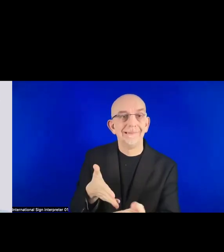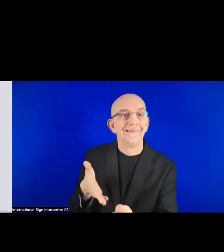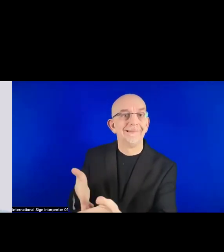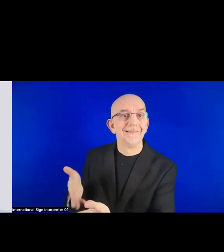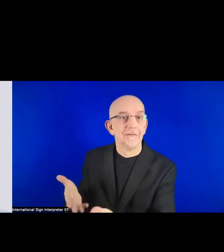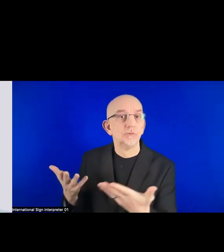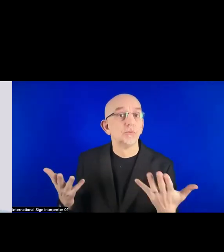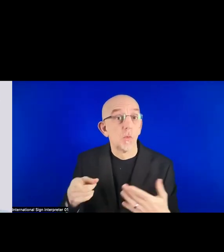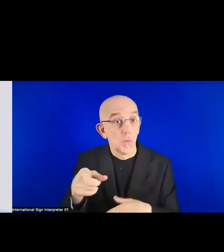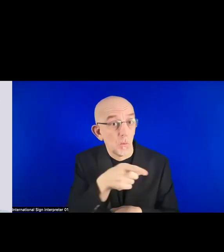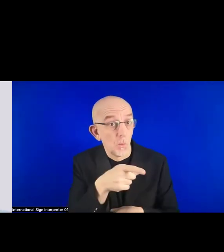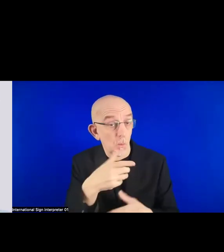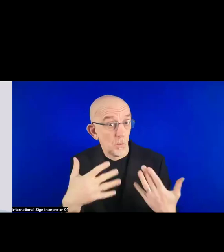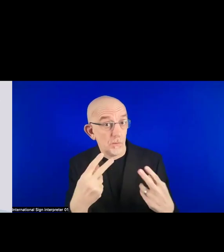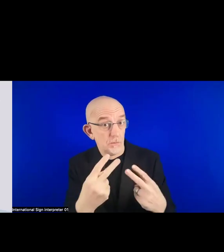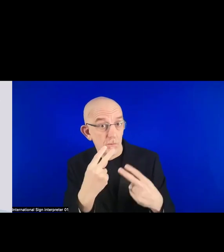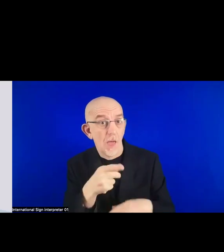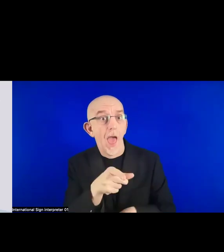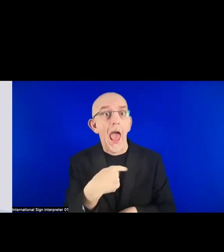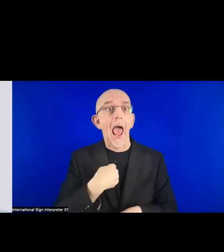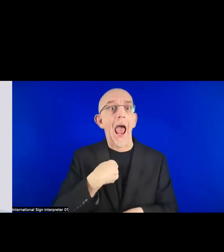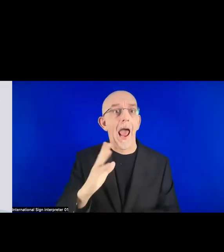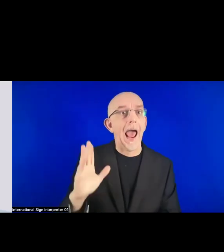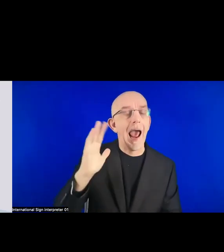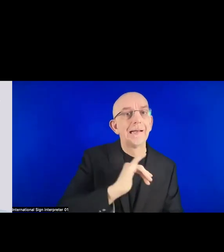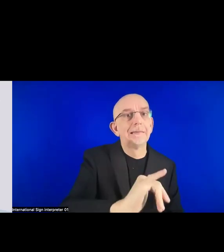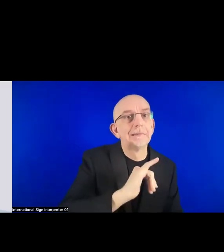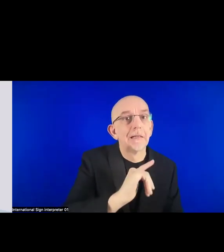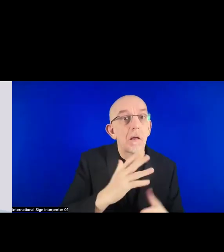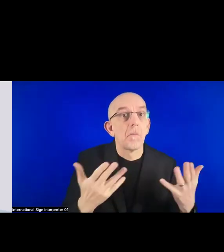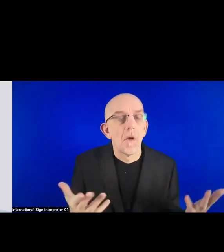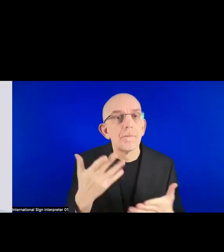with you, and to deepening some of the ideas and to welcome you in usually sunny